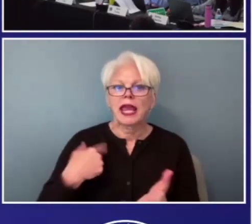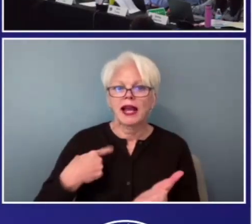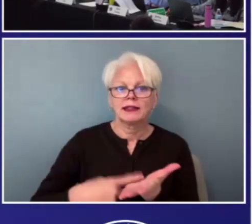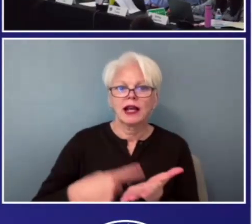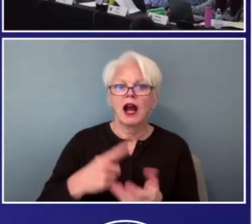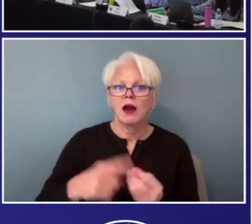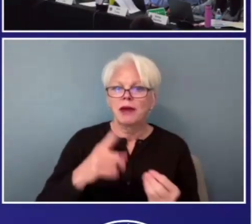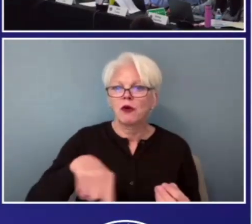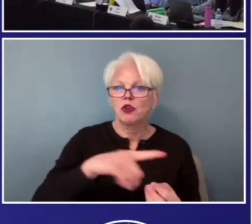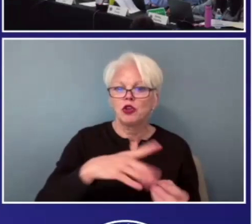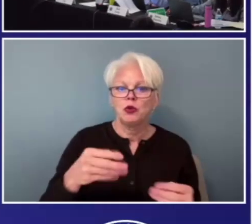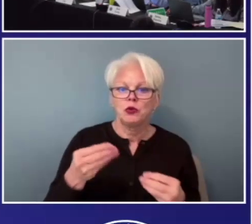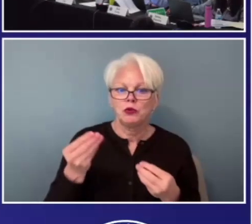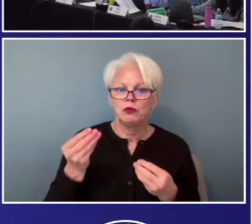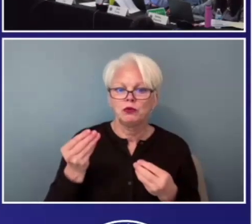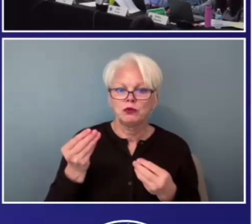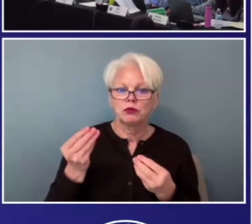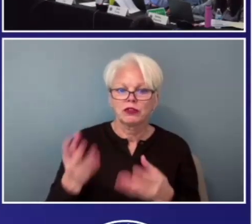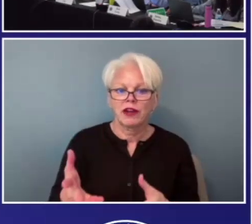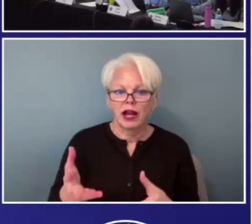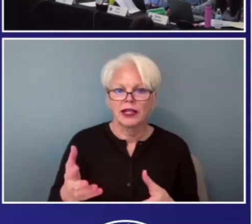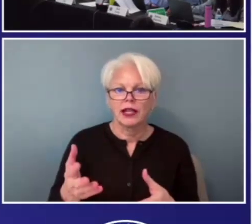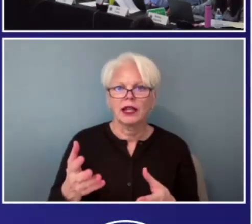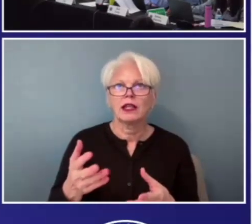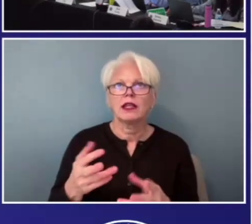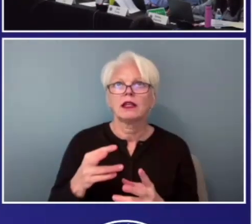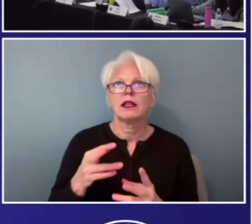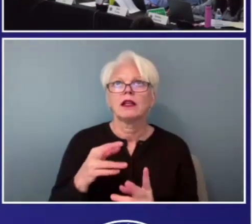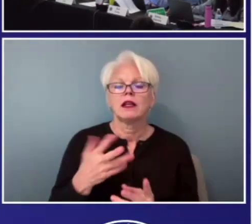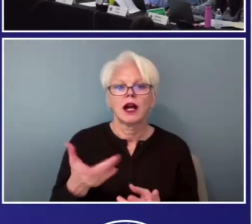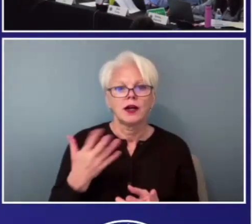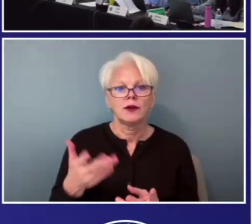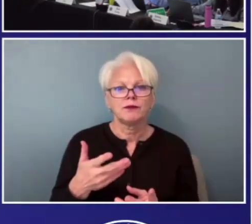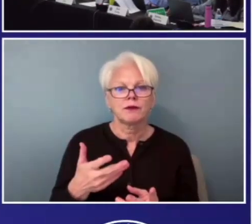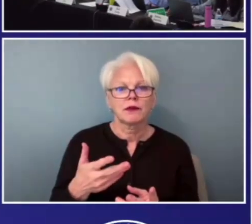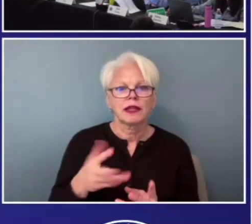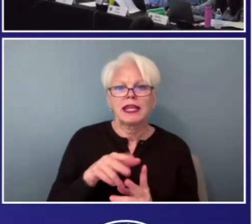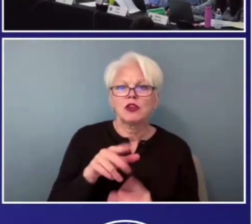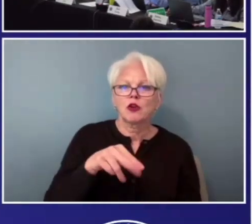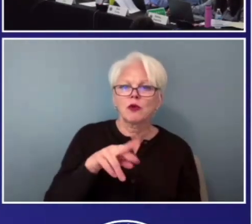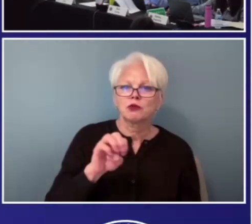providing either preambulatory text or sort